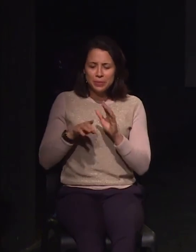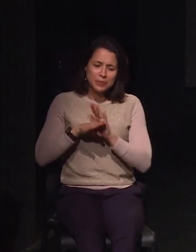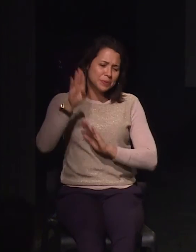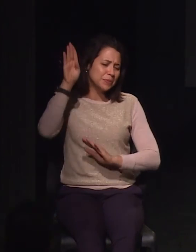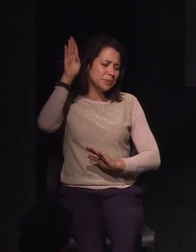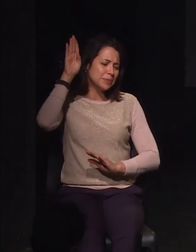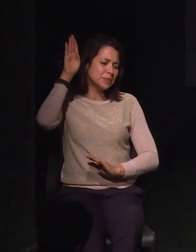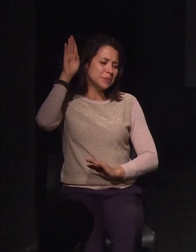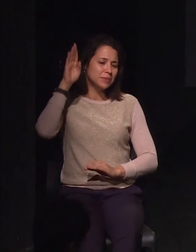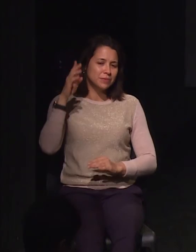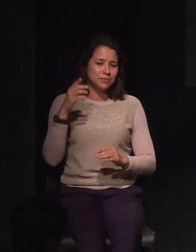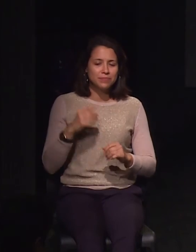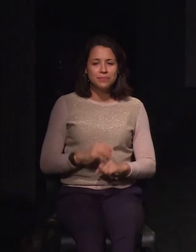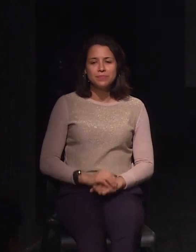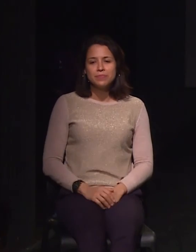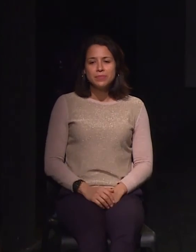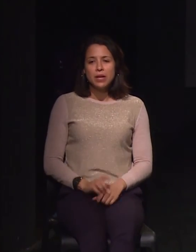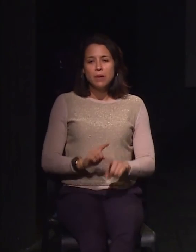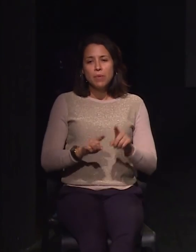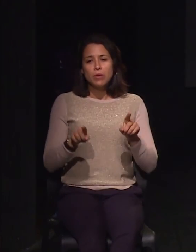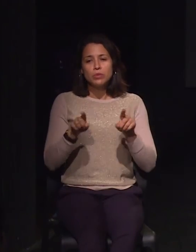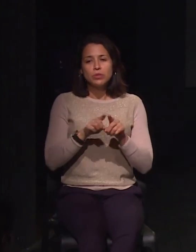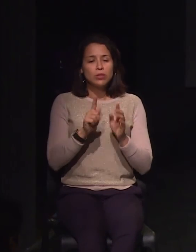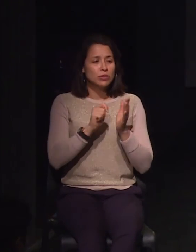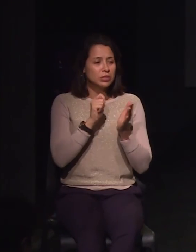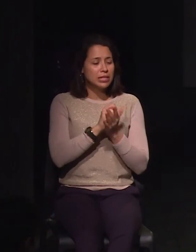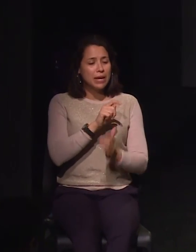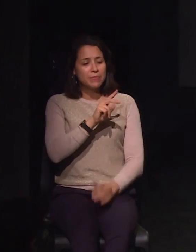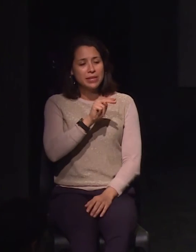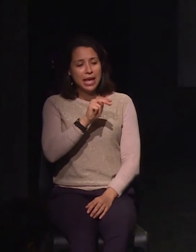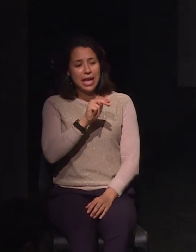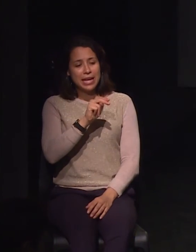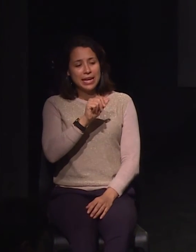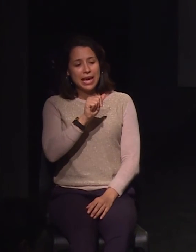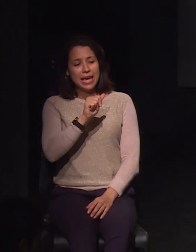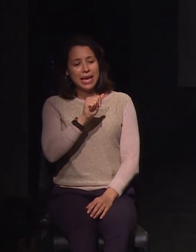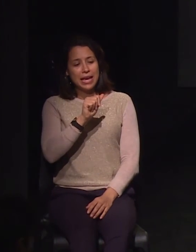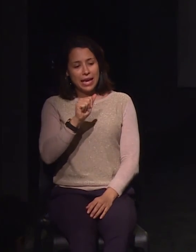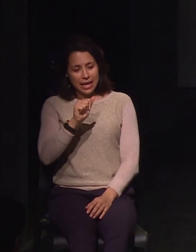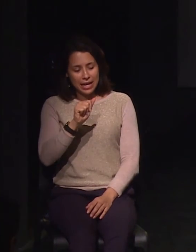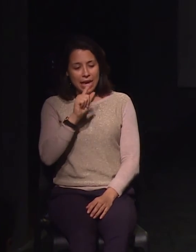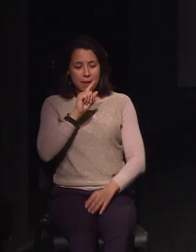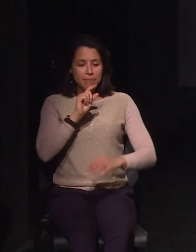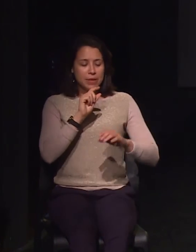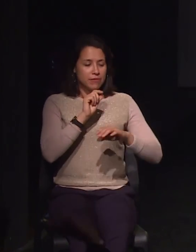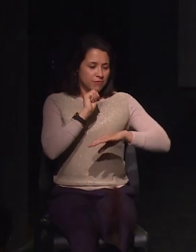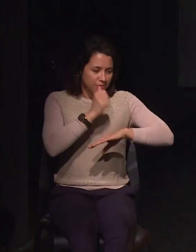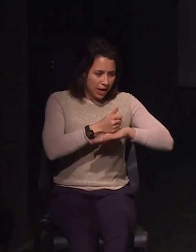That was also the time when the NEA had been founded in 1965 and we were starting to see